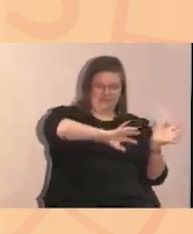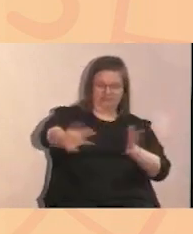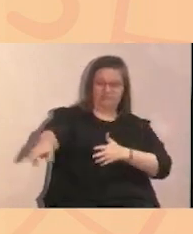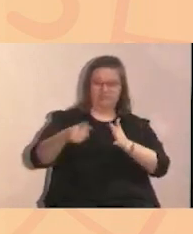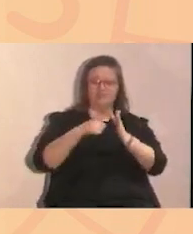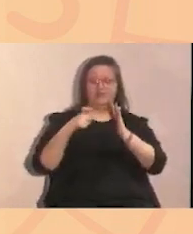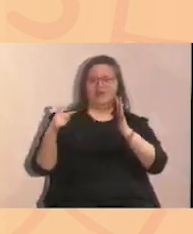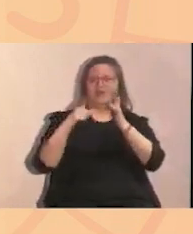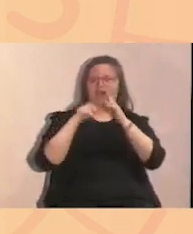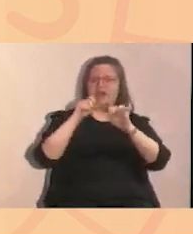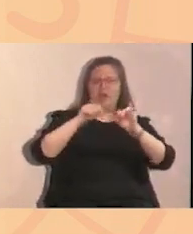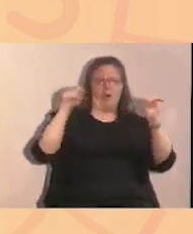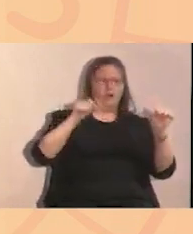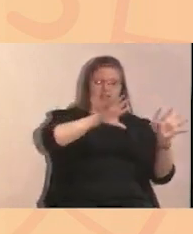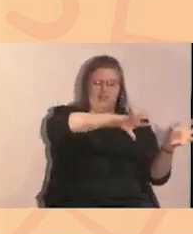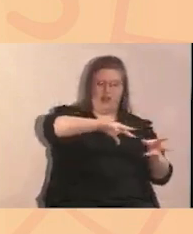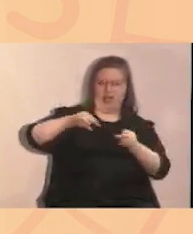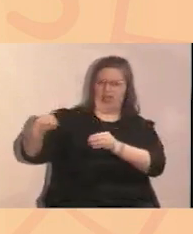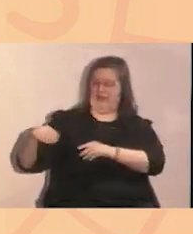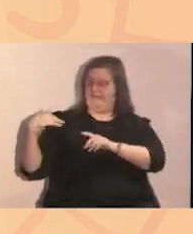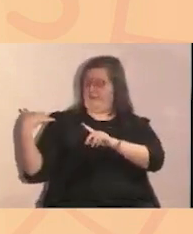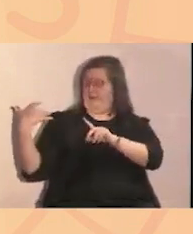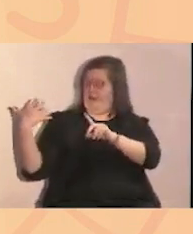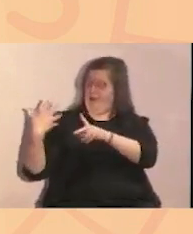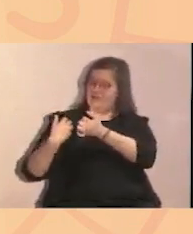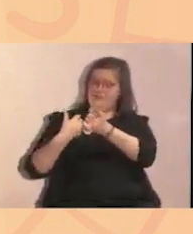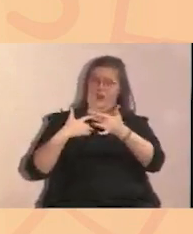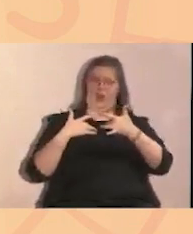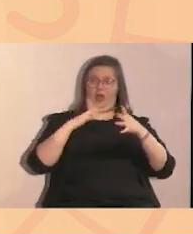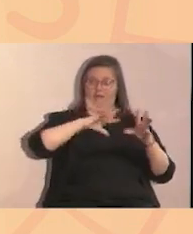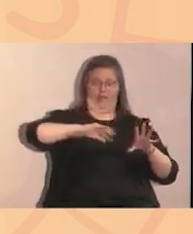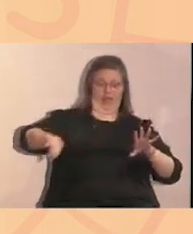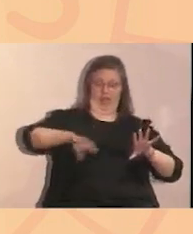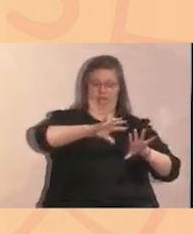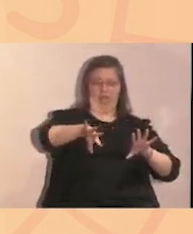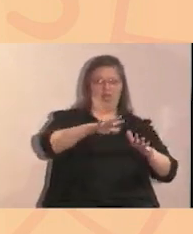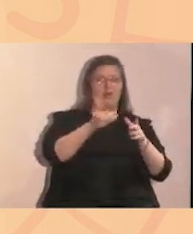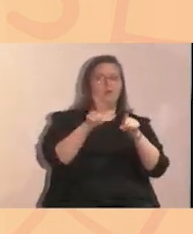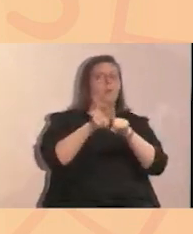that have for millennia supported life, and in doing so, clearing our important cultural sites.